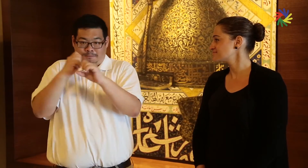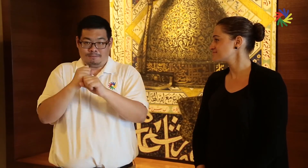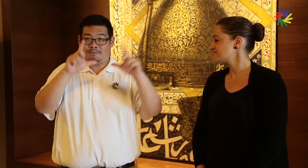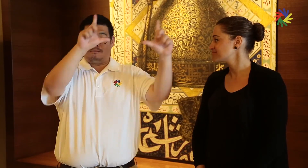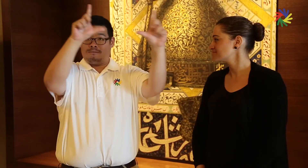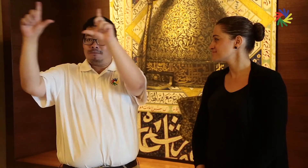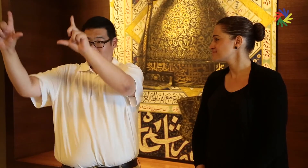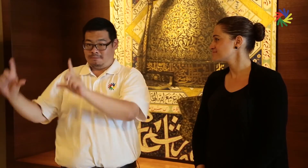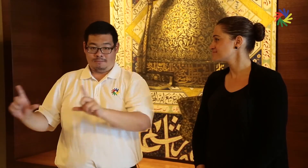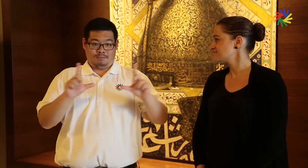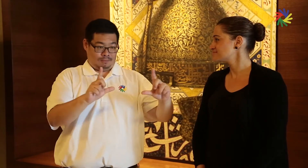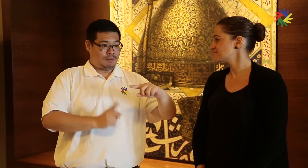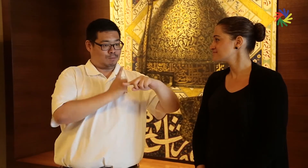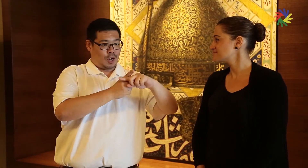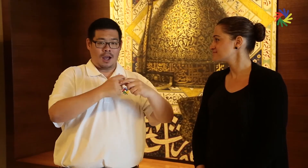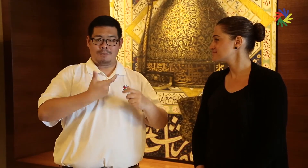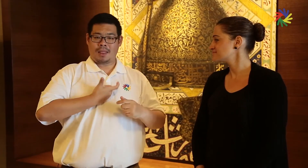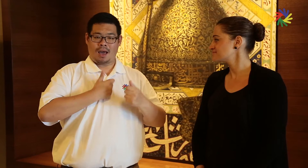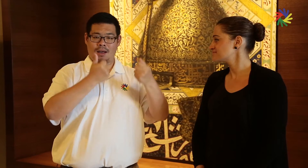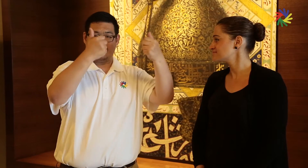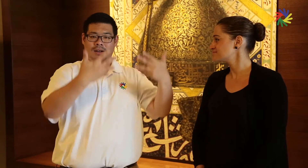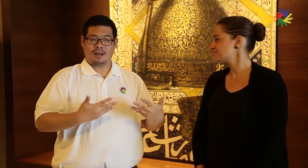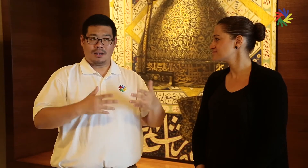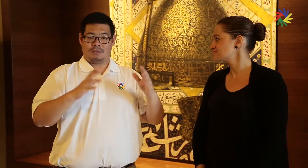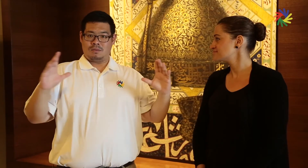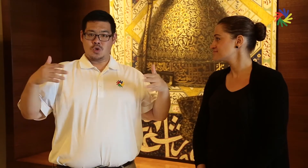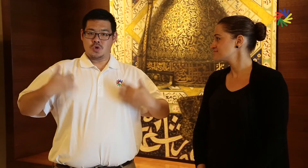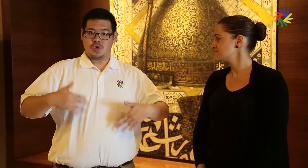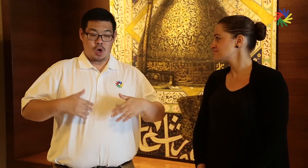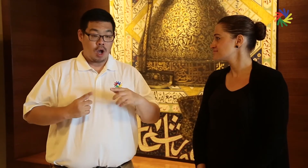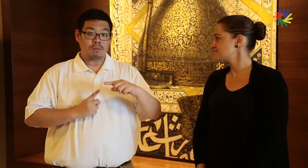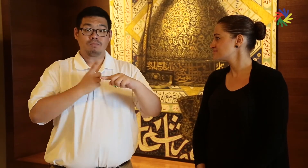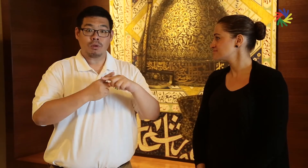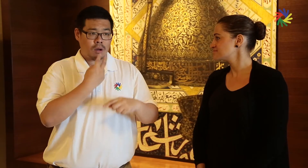offers coverage through Turkish TV network.